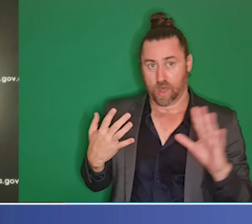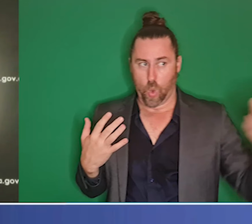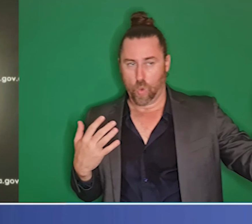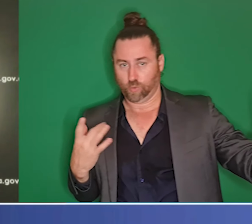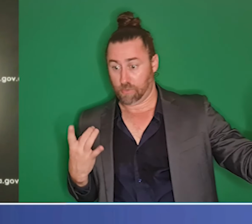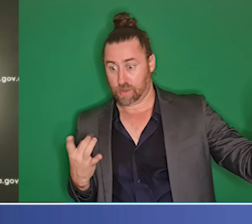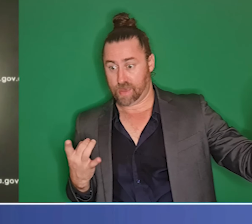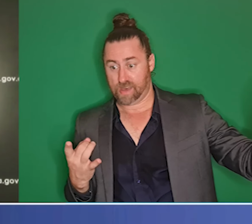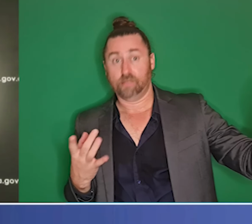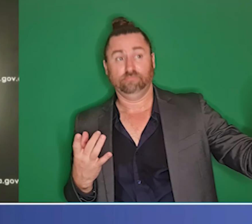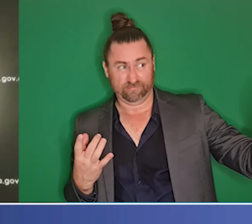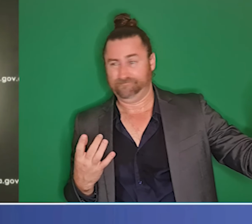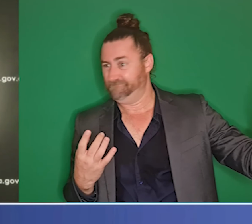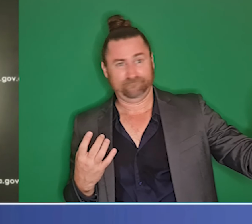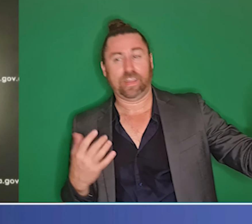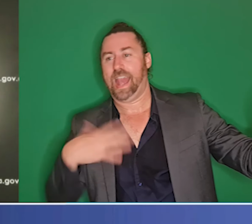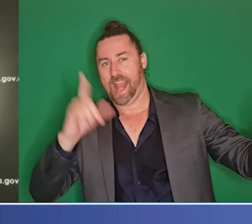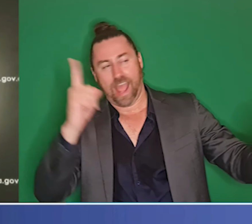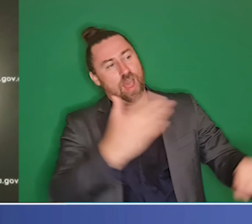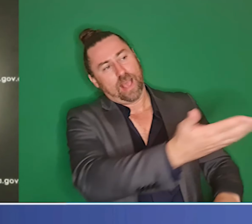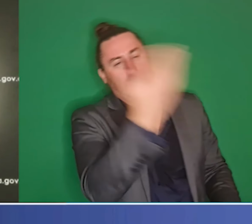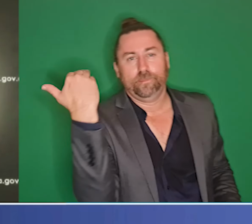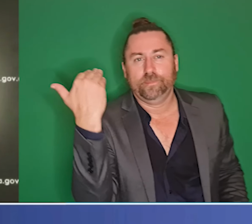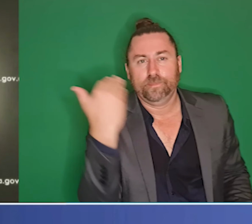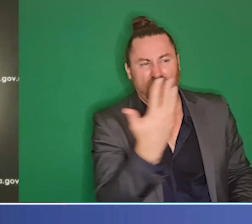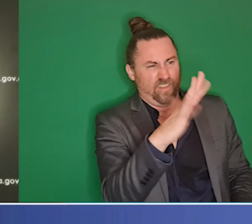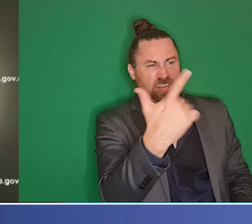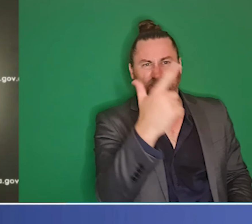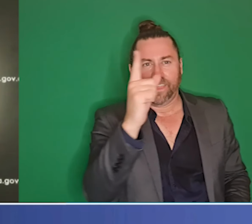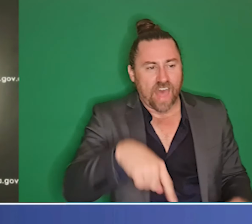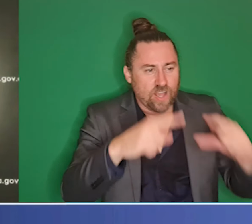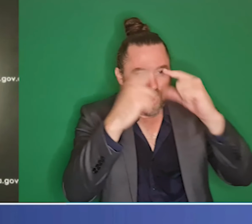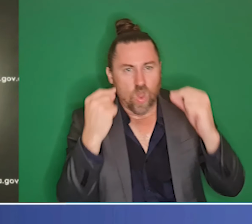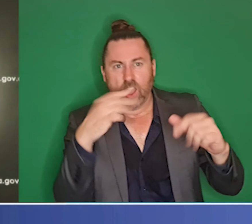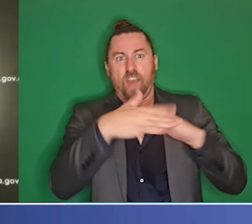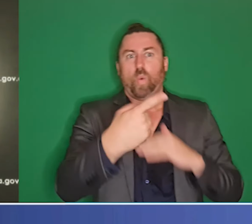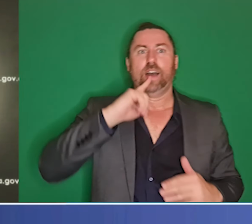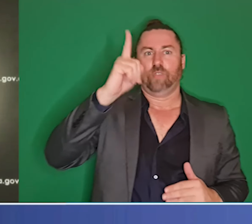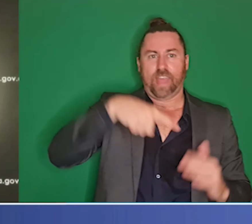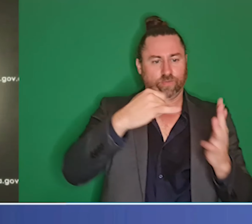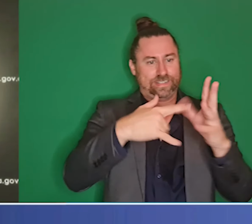57,000 nurses and over 100,000 staff within the private health and hospital system